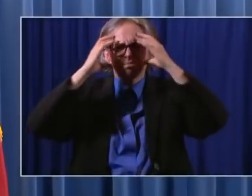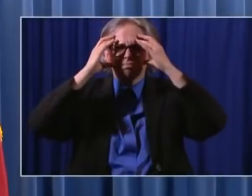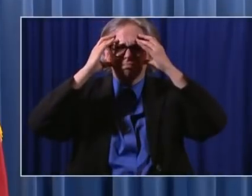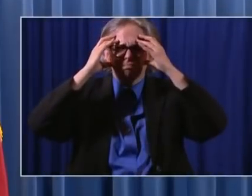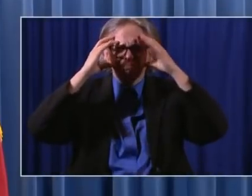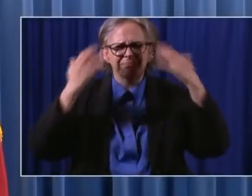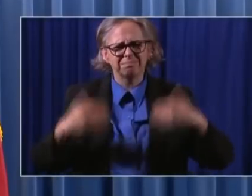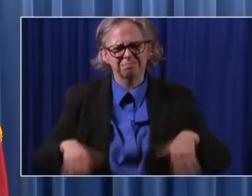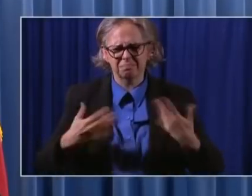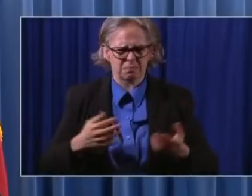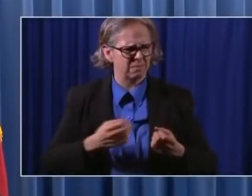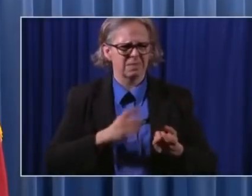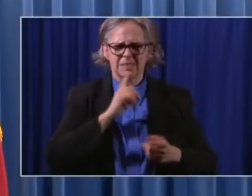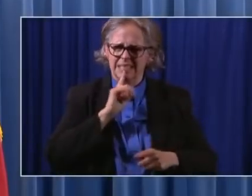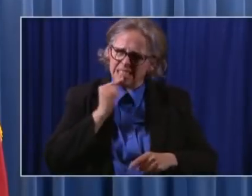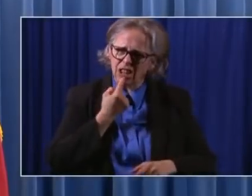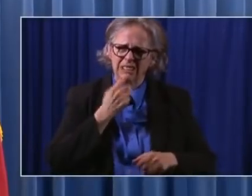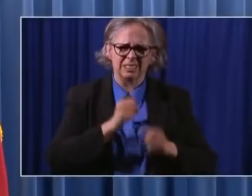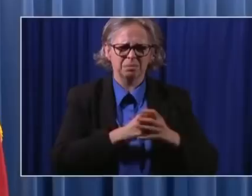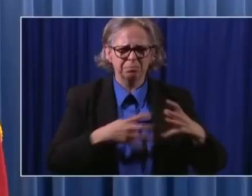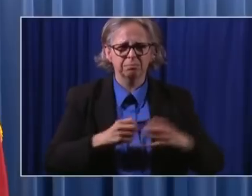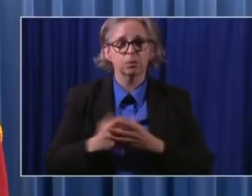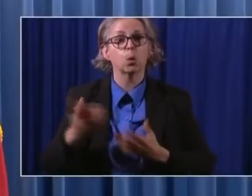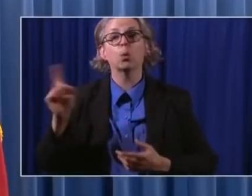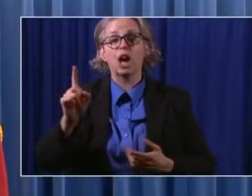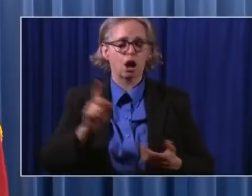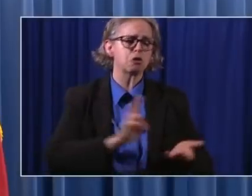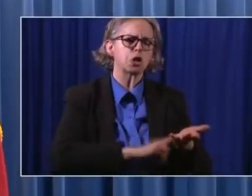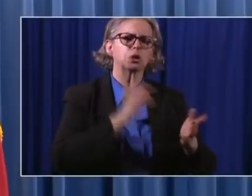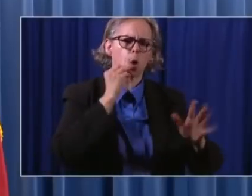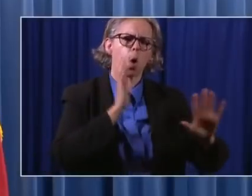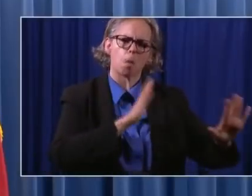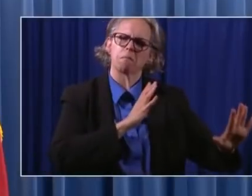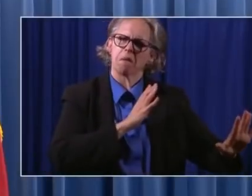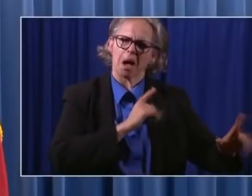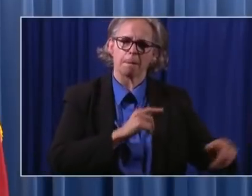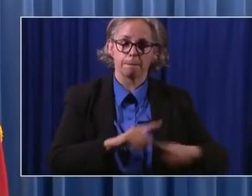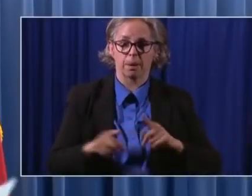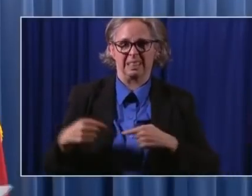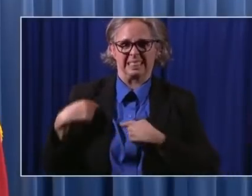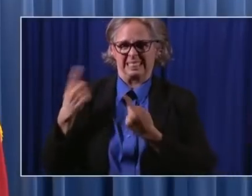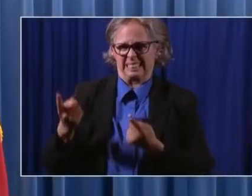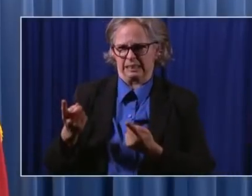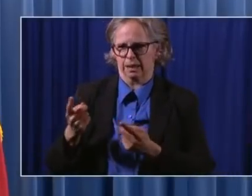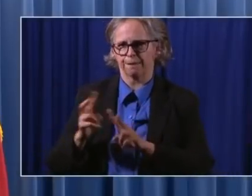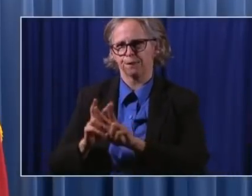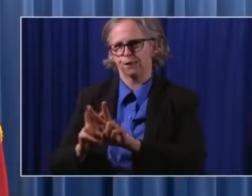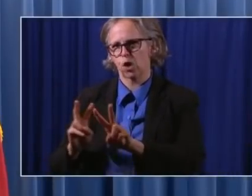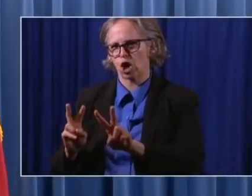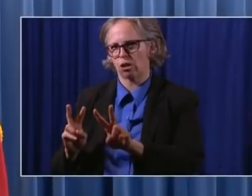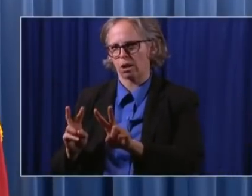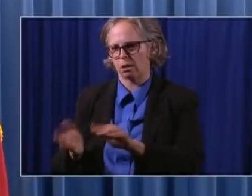THEIR DOCTOR WITH SYMPTOMS TRIPLE. LUCAS COUNTY REACHED A TIPPING POINT, LOCAL OFFICIALS NOTED AN